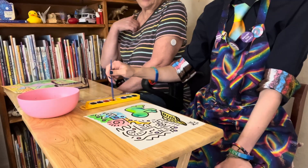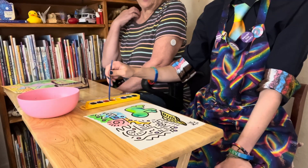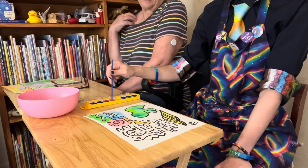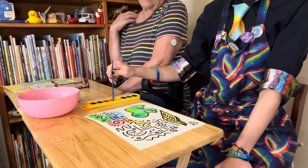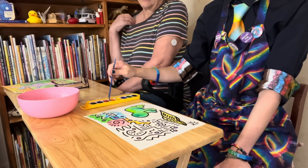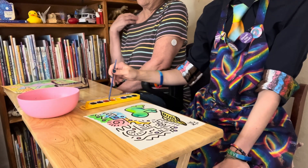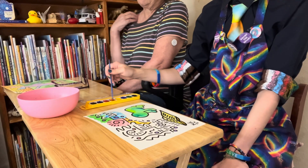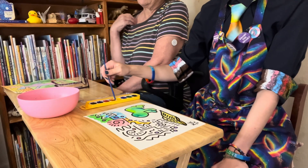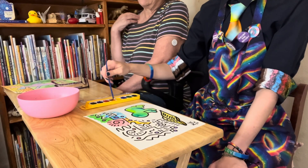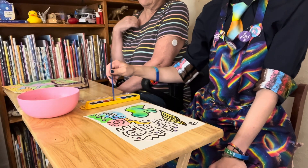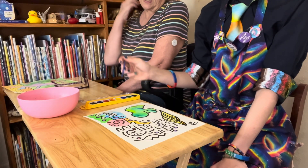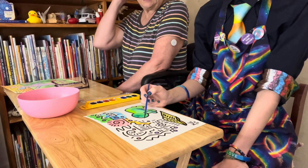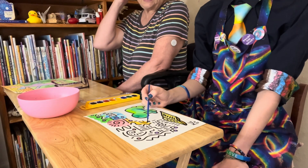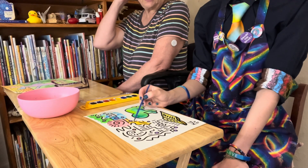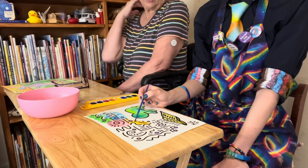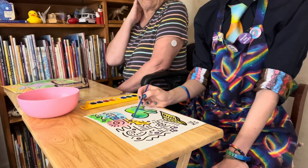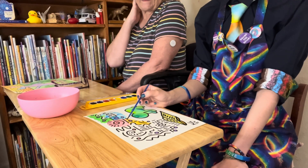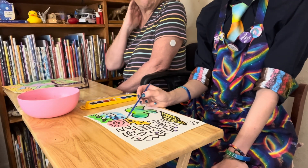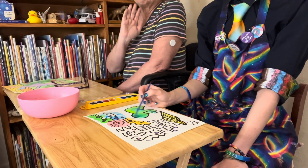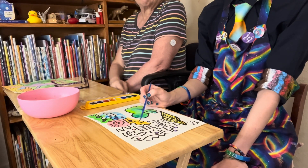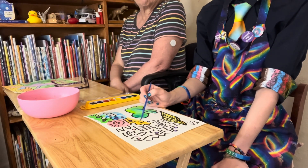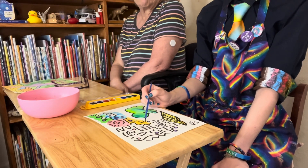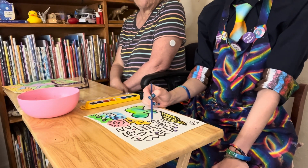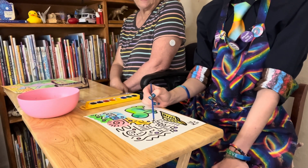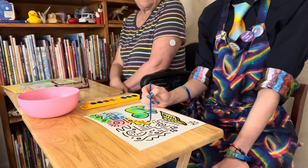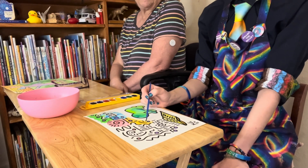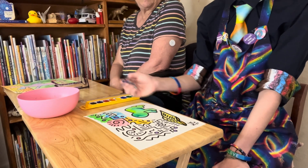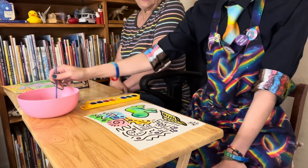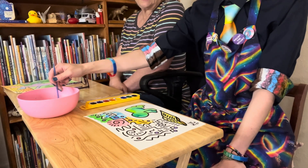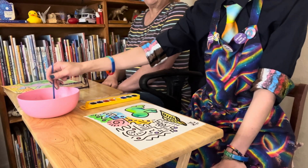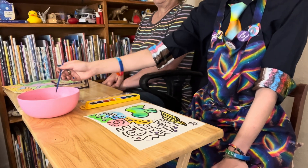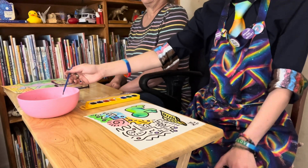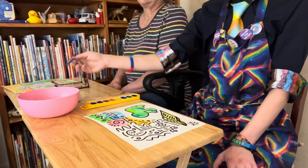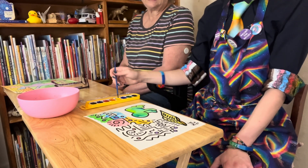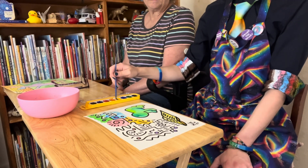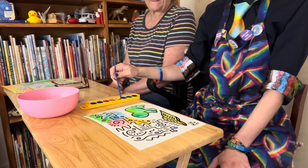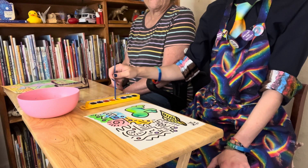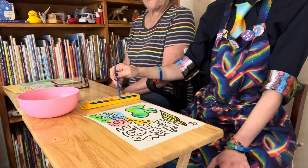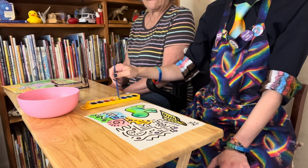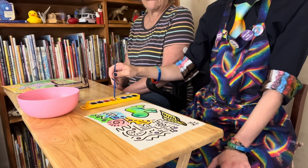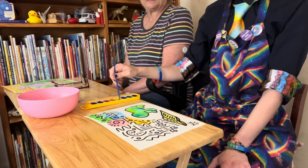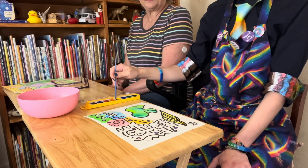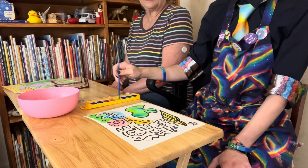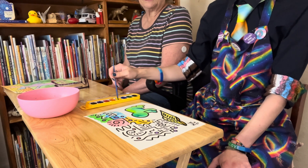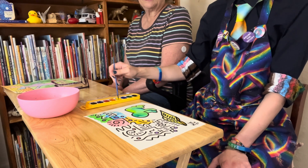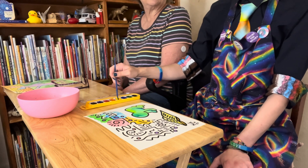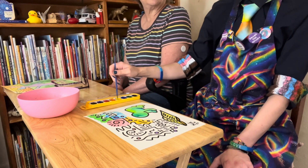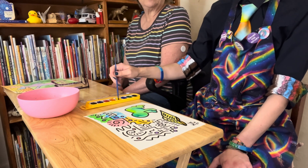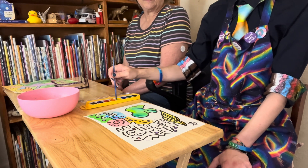*groovy dance music*